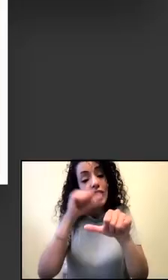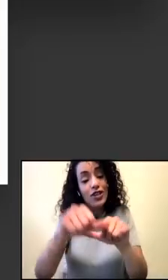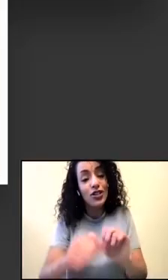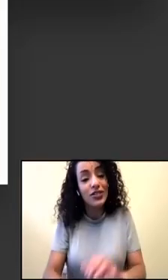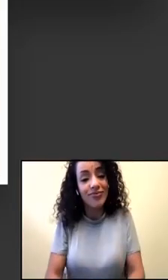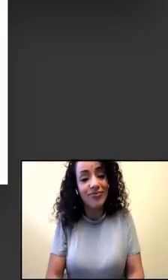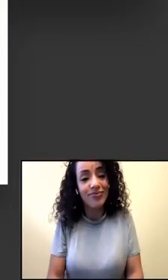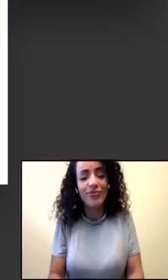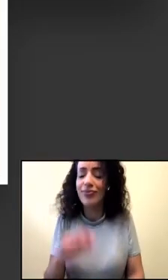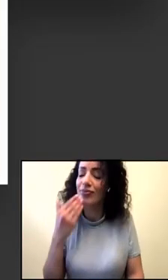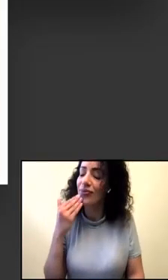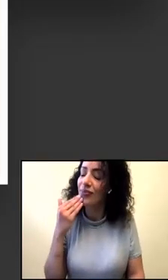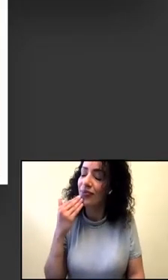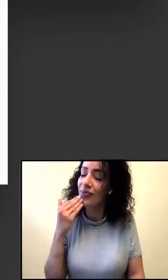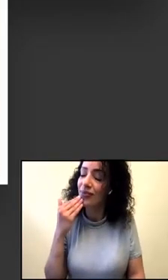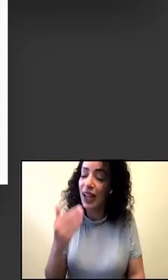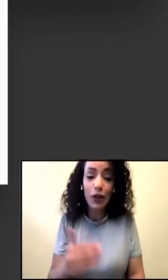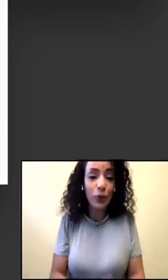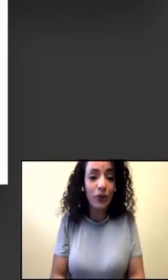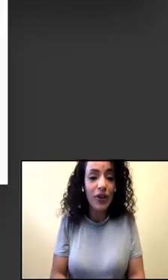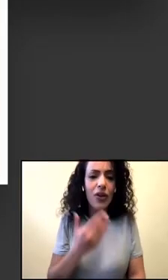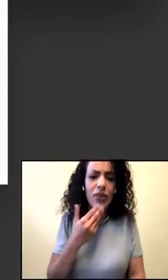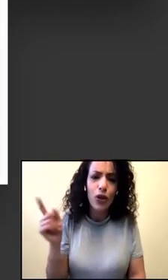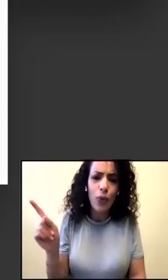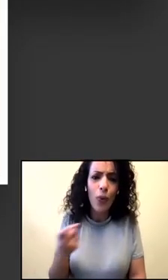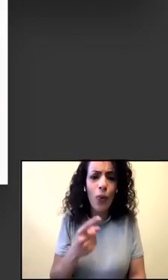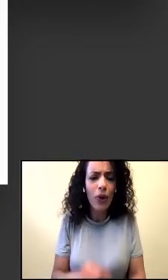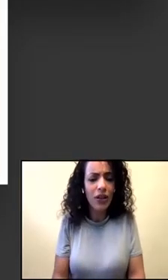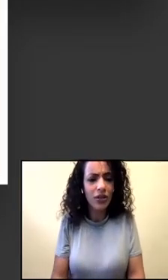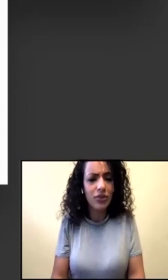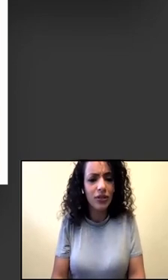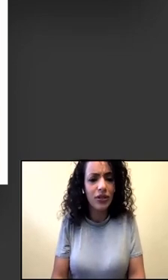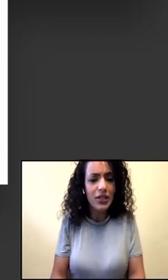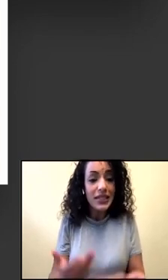Thank you so much. And thank you so much to all of you. I'm afraid we're just over time and